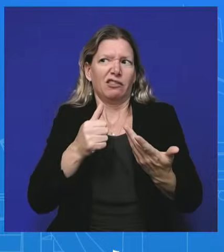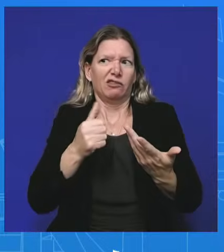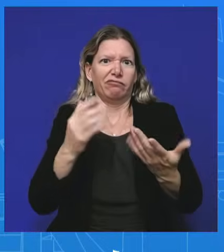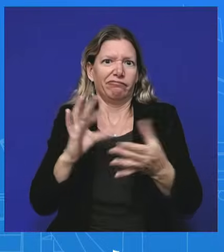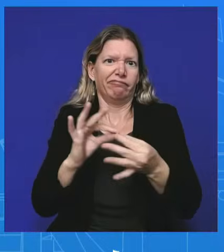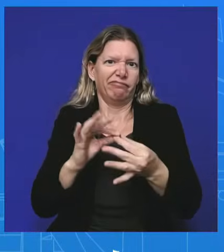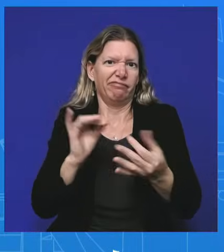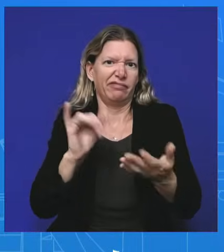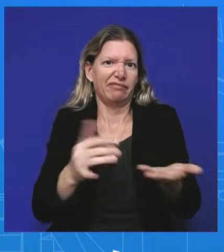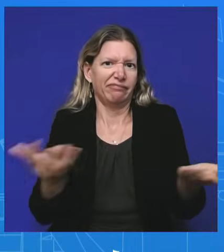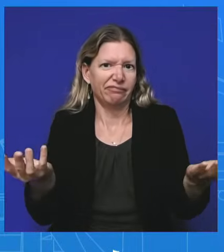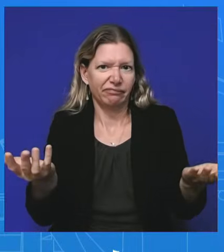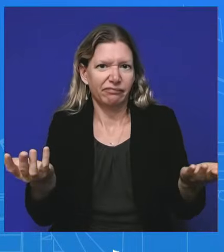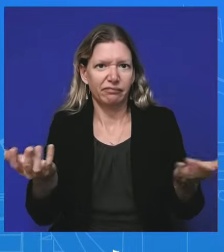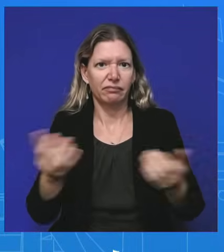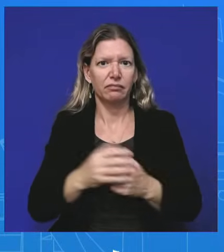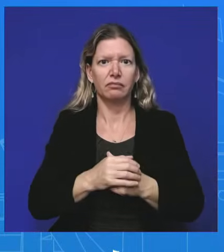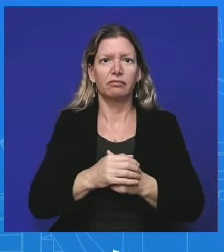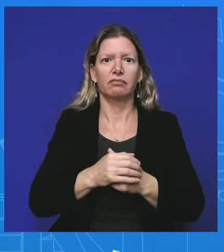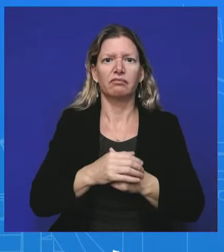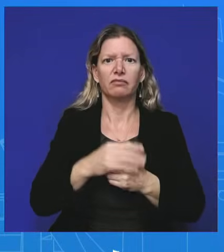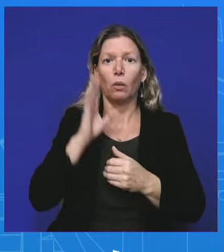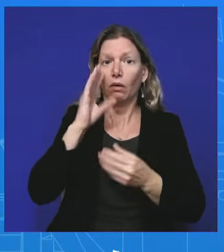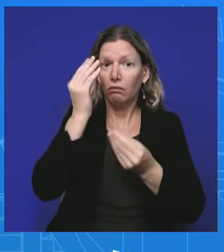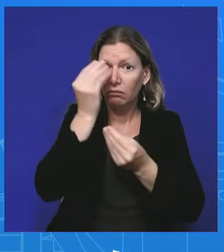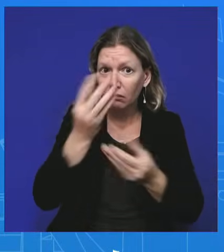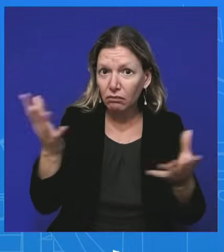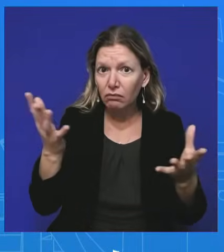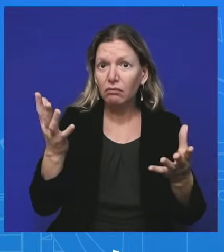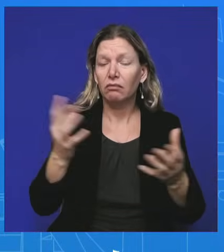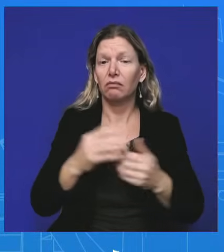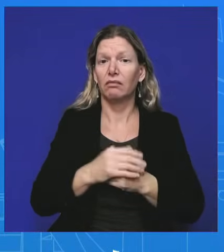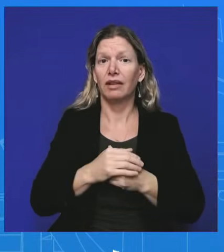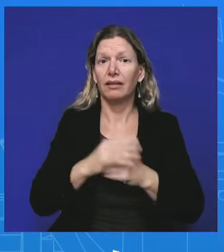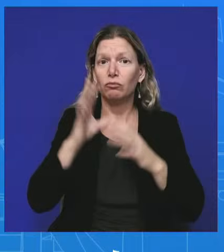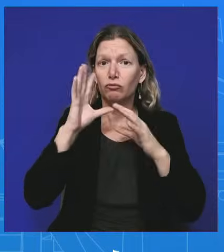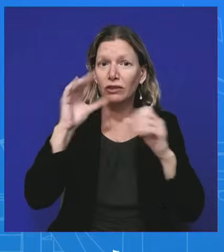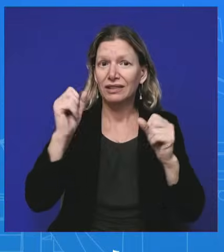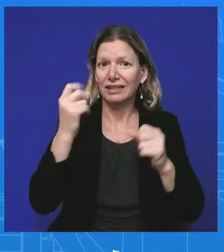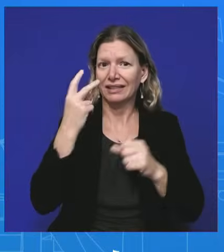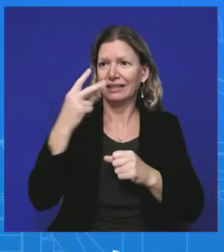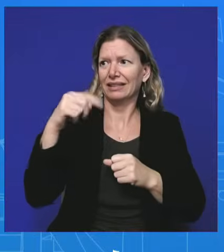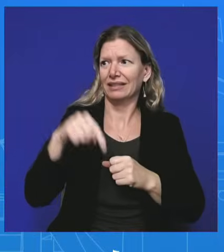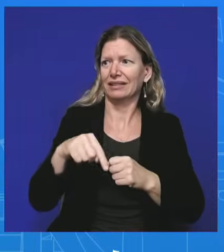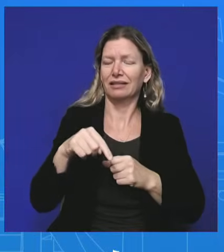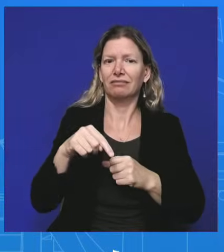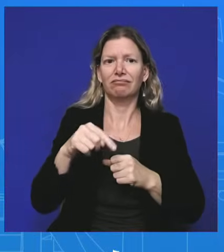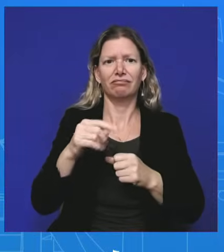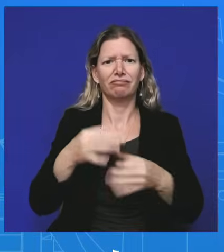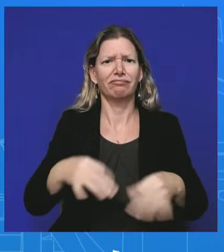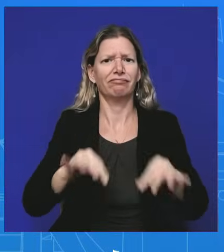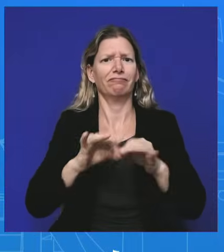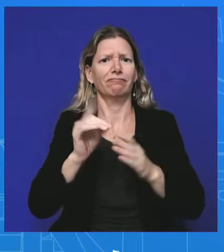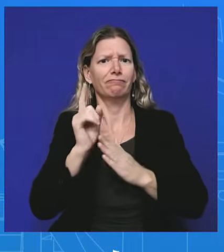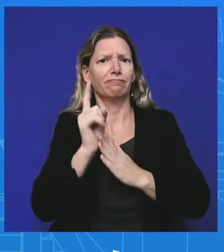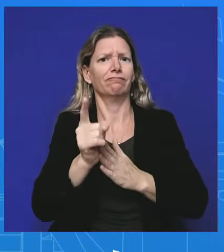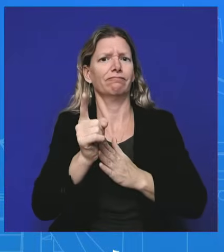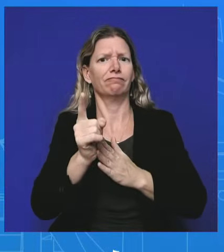that the President sees this as an important moment to give fu- our future leaders some advice on how --